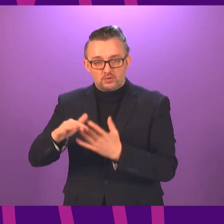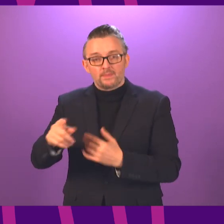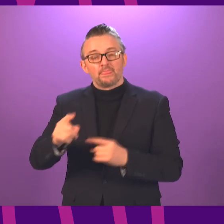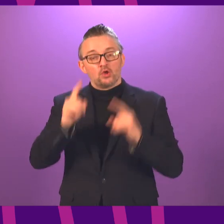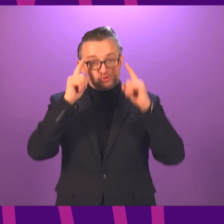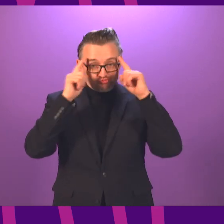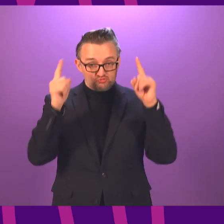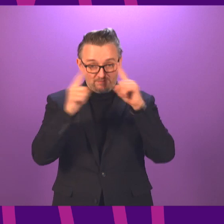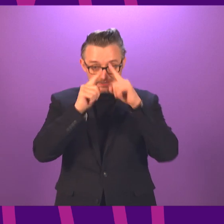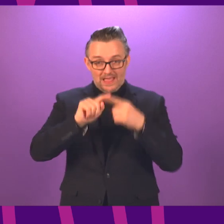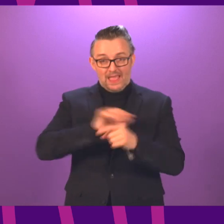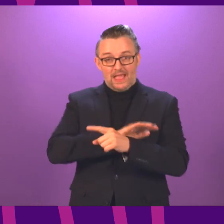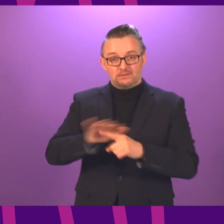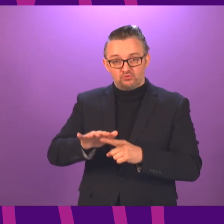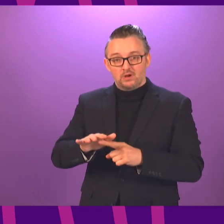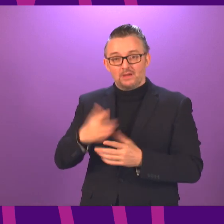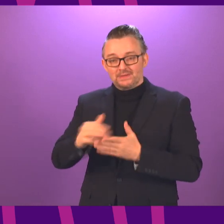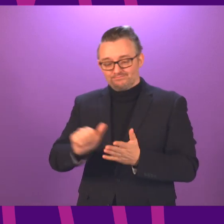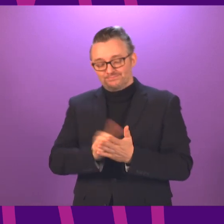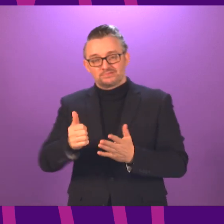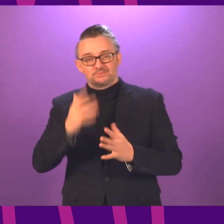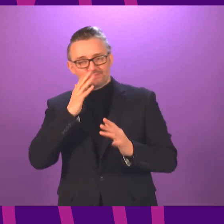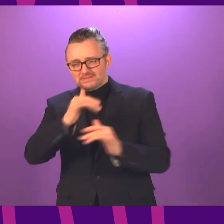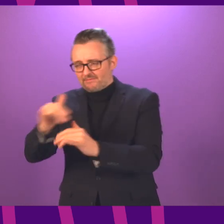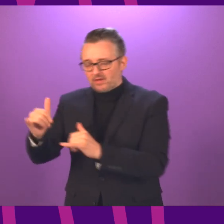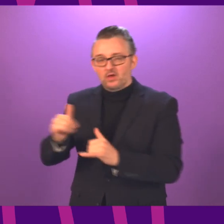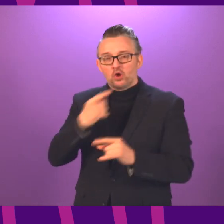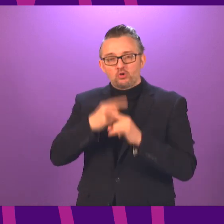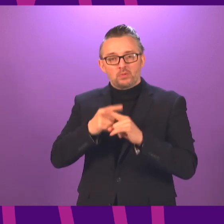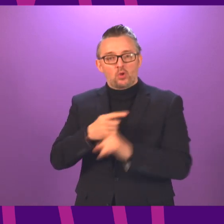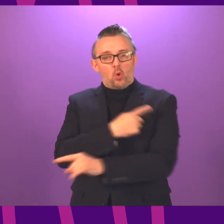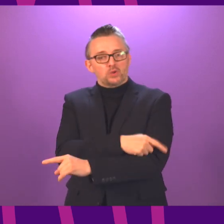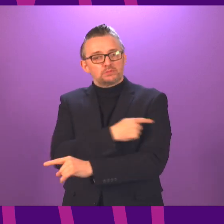Edinburgh reported the initial results of a survey into Covid hospitalisations. It found